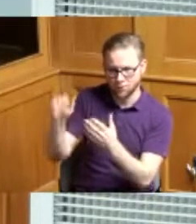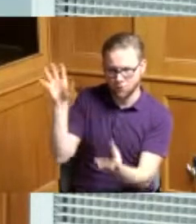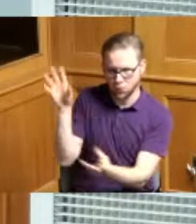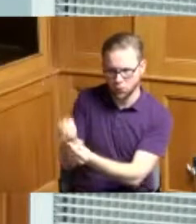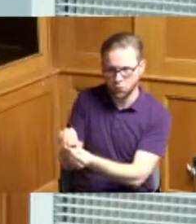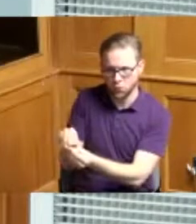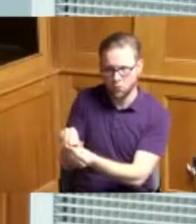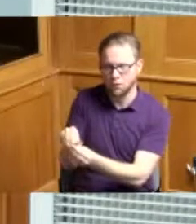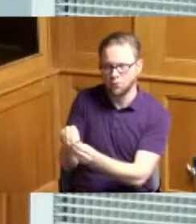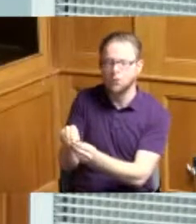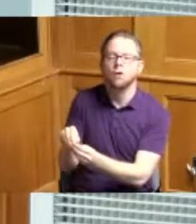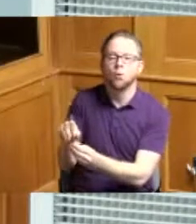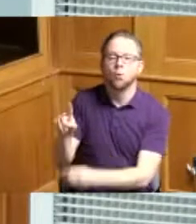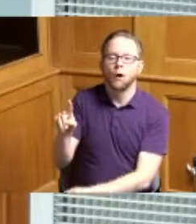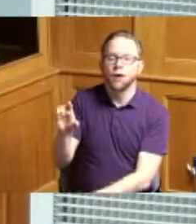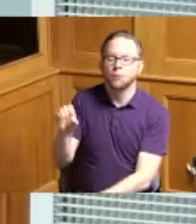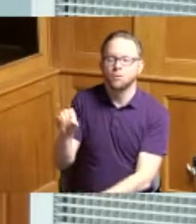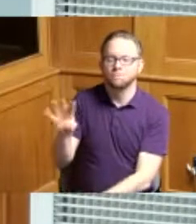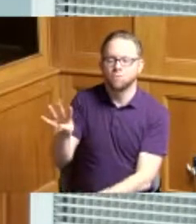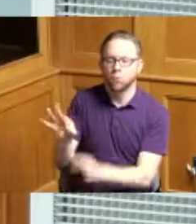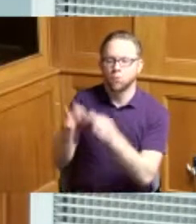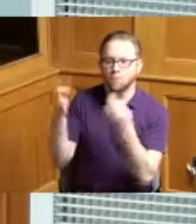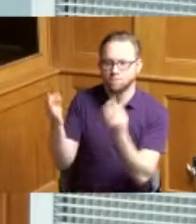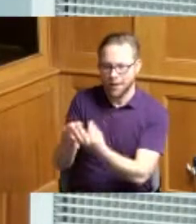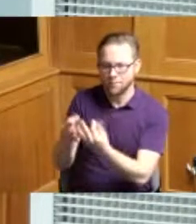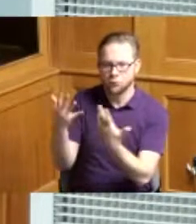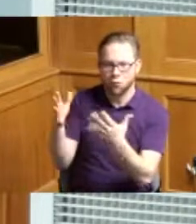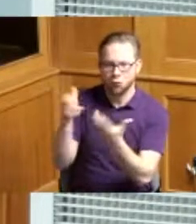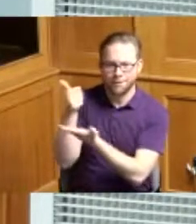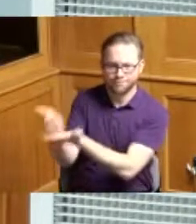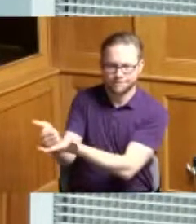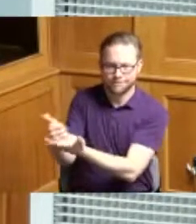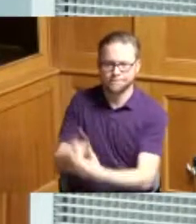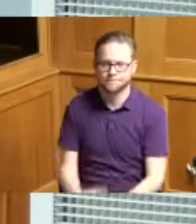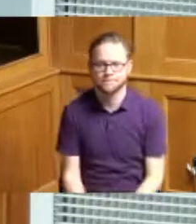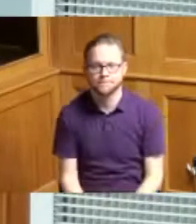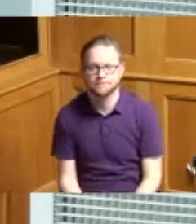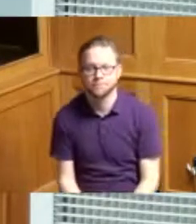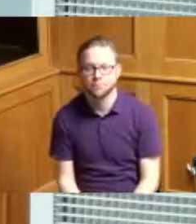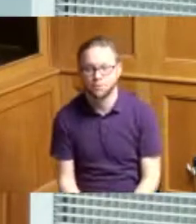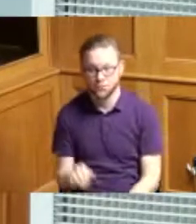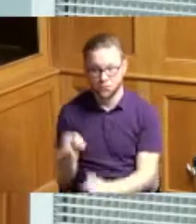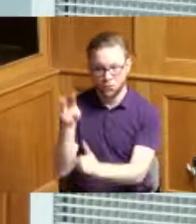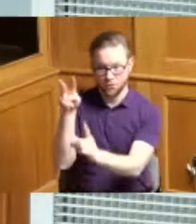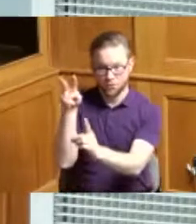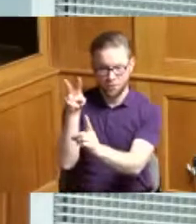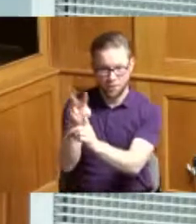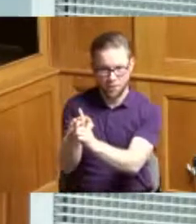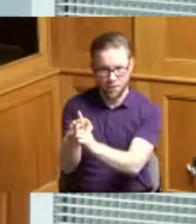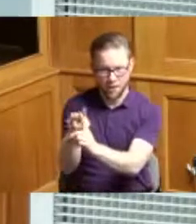104 families for that so far so those applications started to come in a little bit later so they